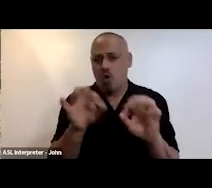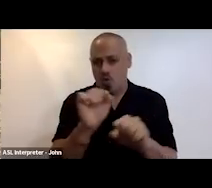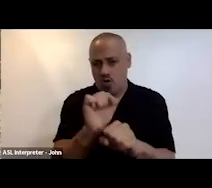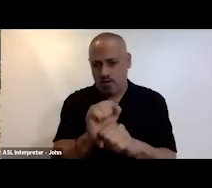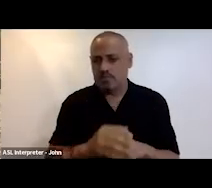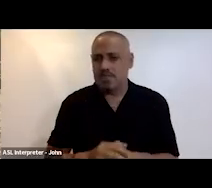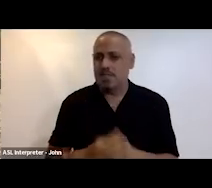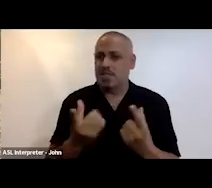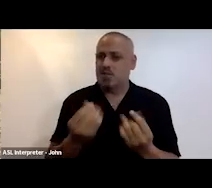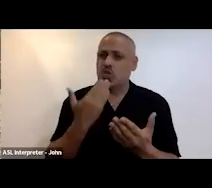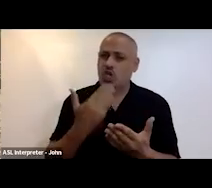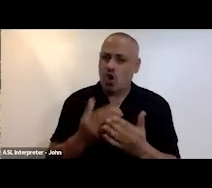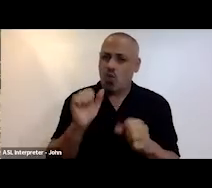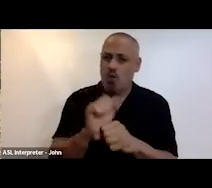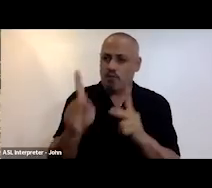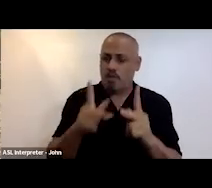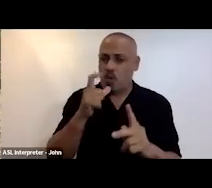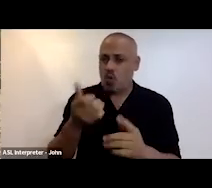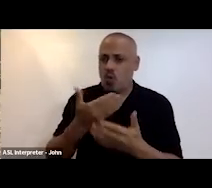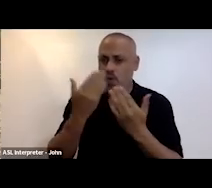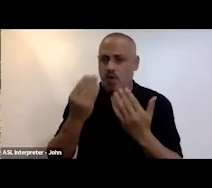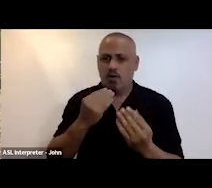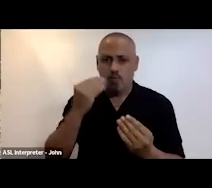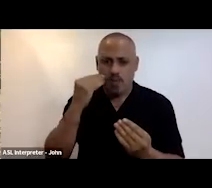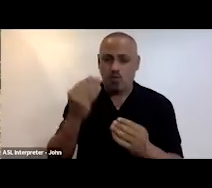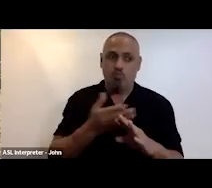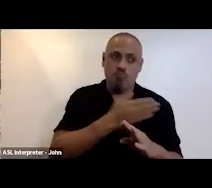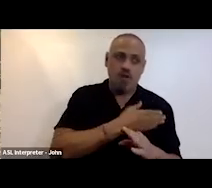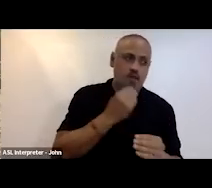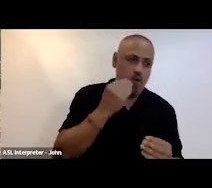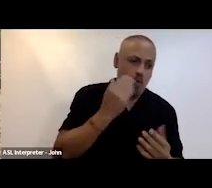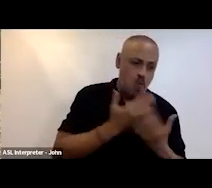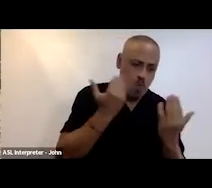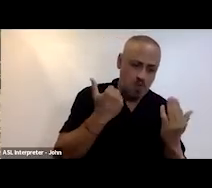You're doing good work for people who are unhoused or were previously unhoused. You're attending this talk,